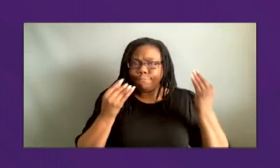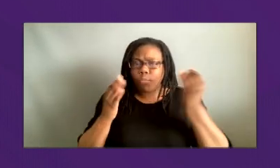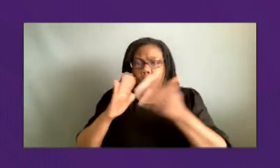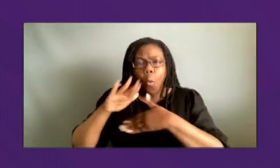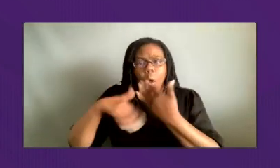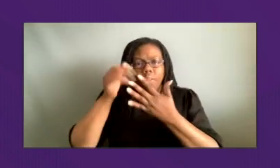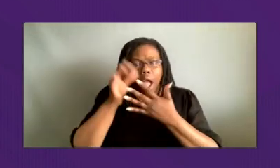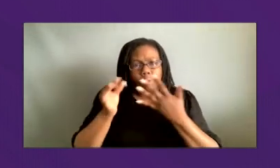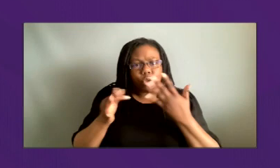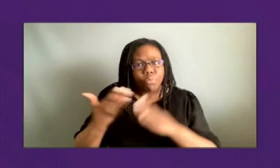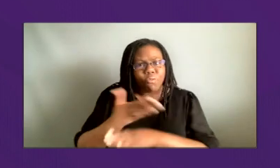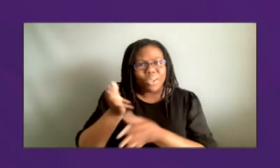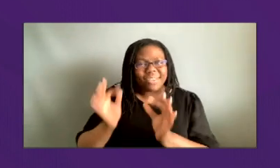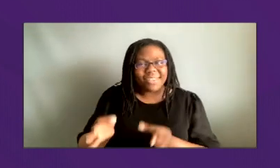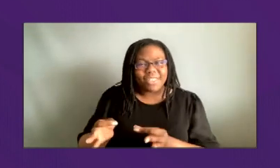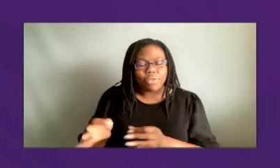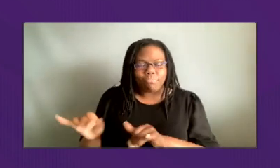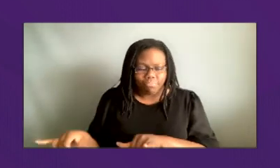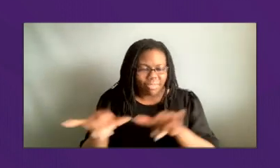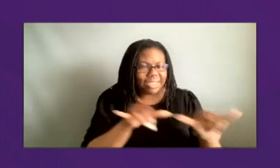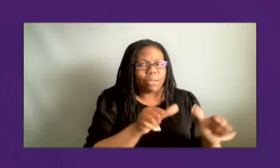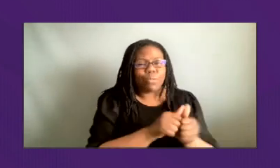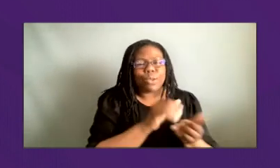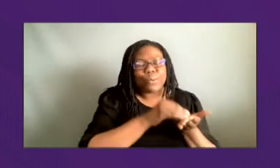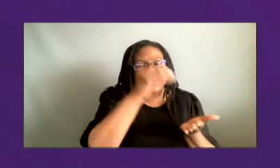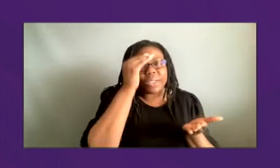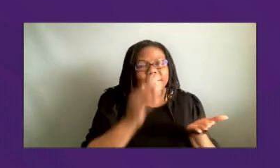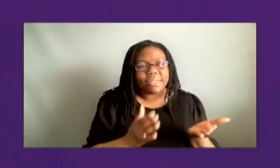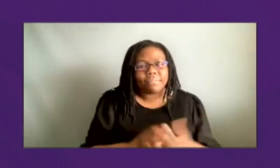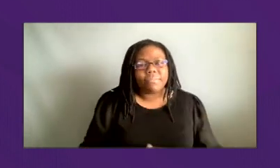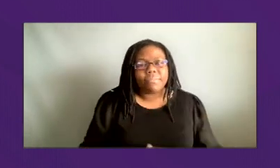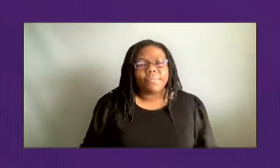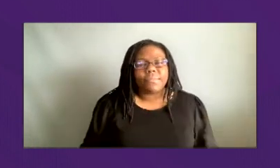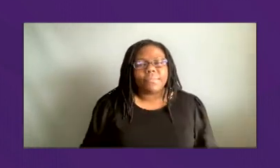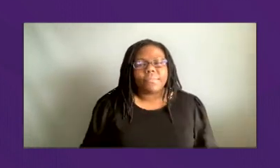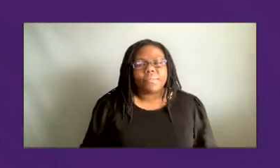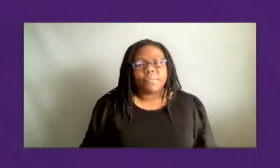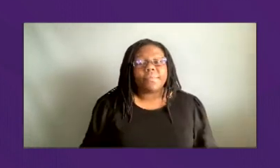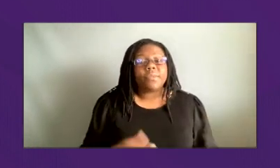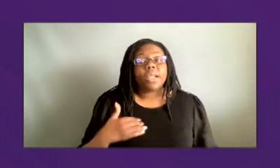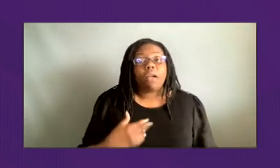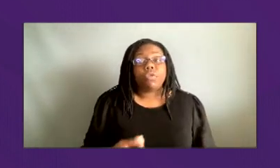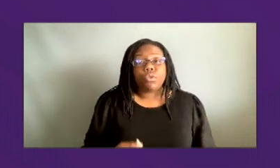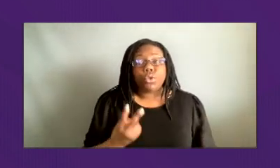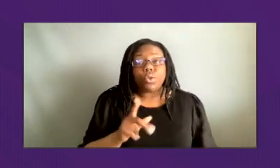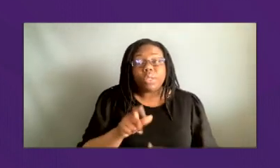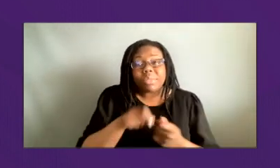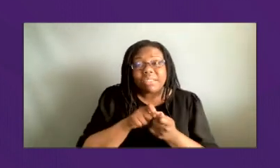into six specific cases of removal from various regions so students can see the wide variety of